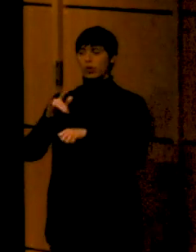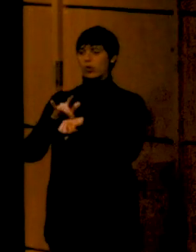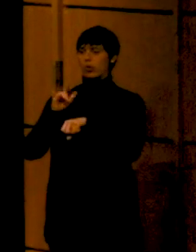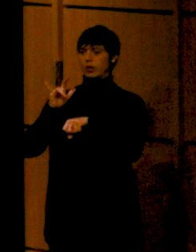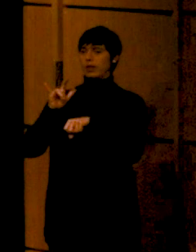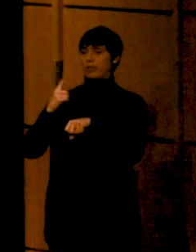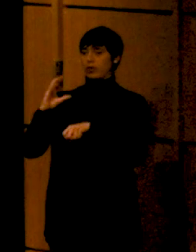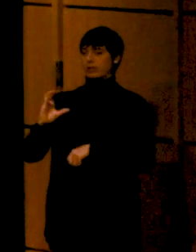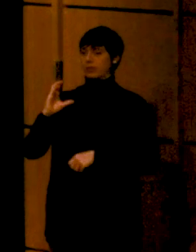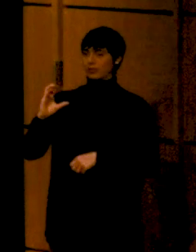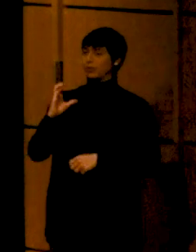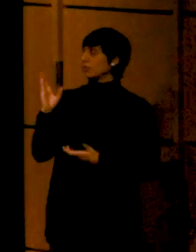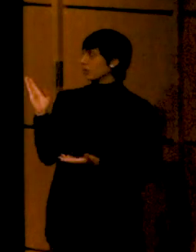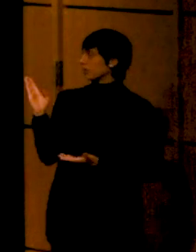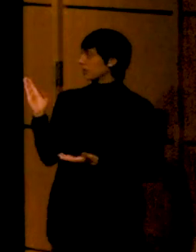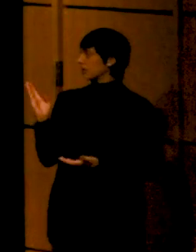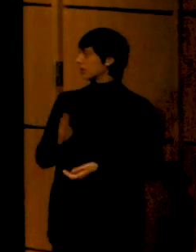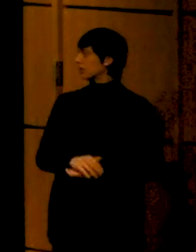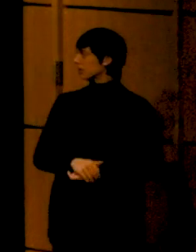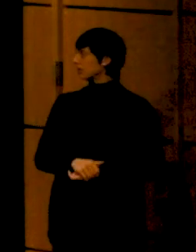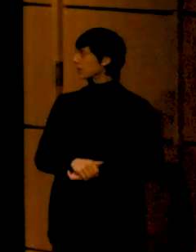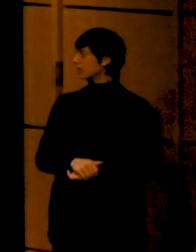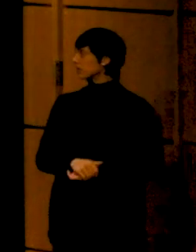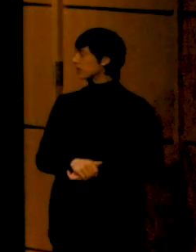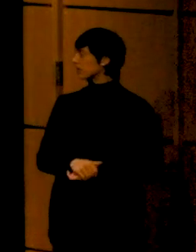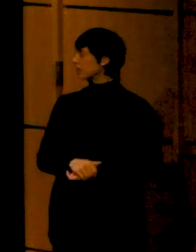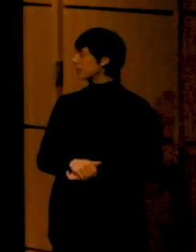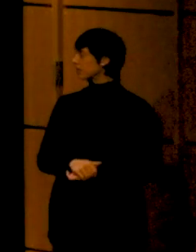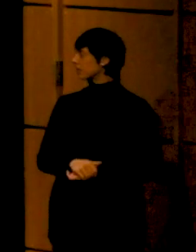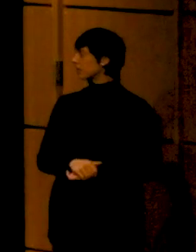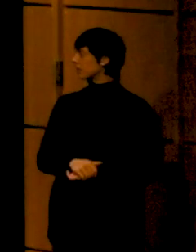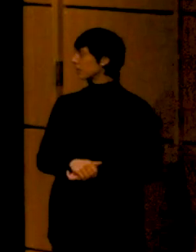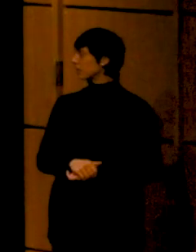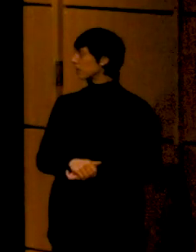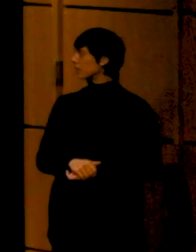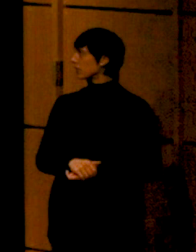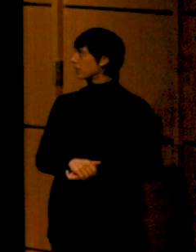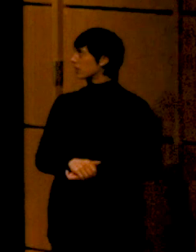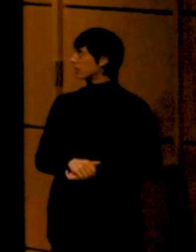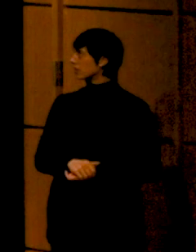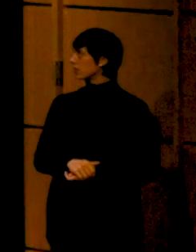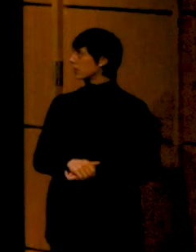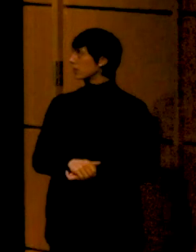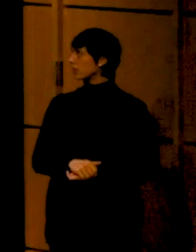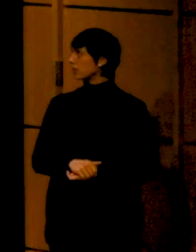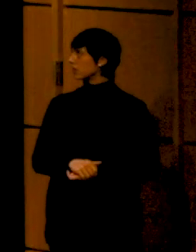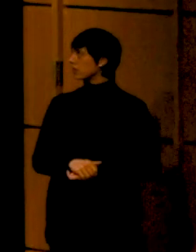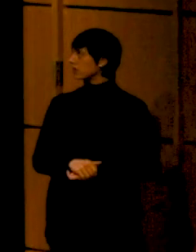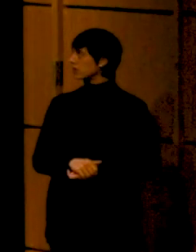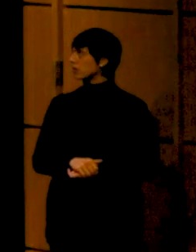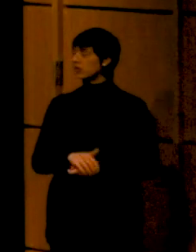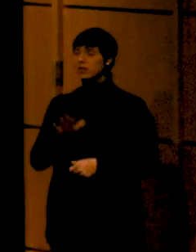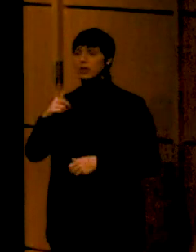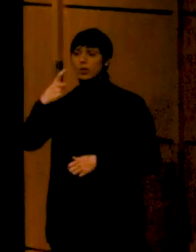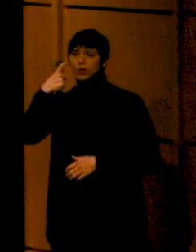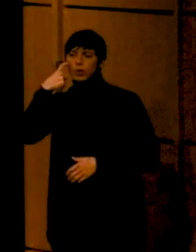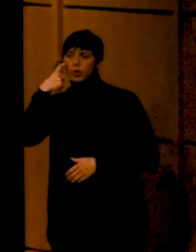And, as you can see, let your eyes adjust, the slopes are dotted with vineyards.